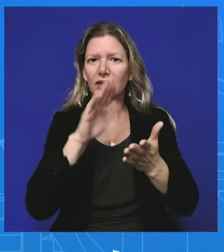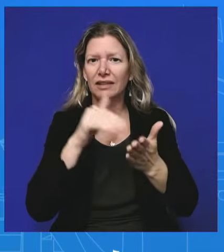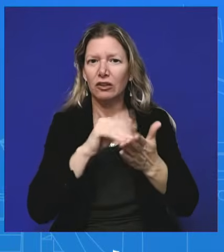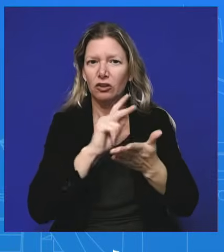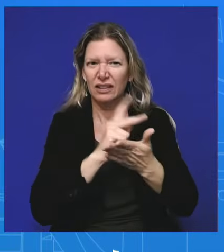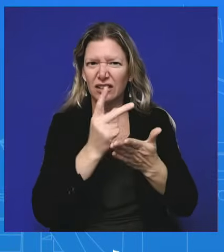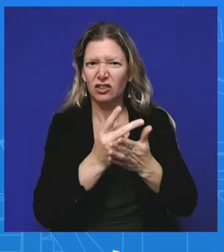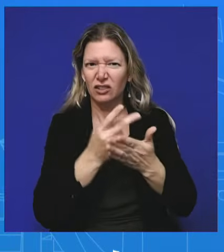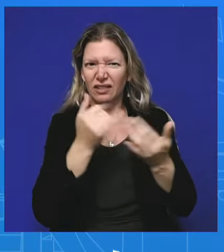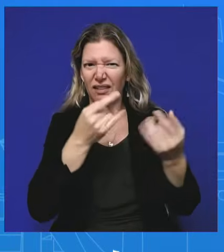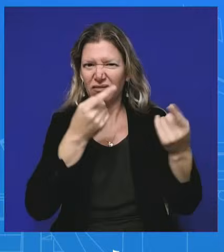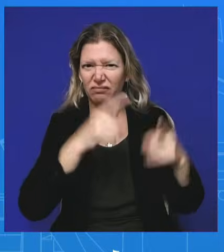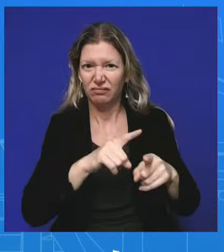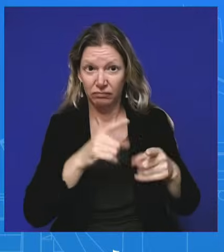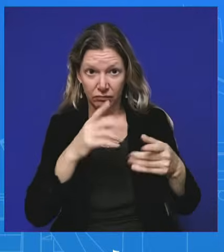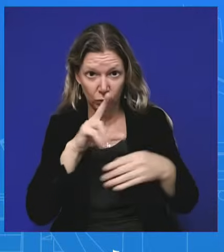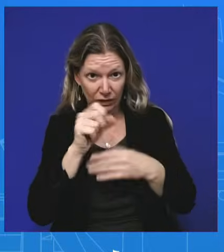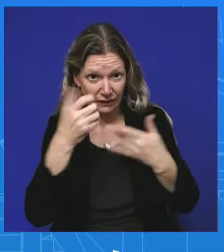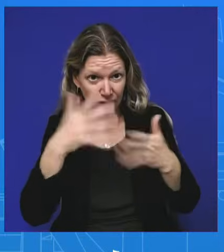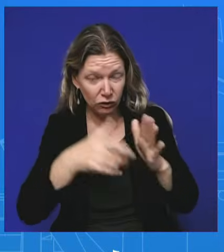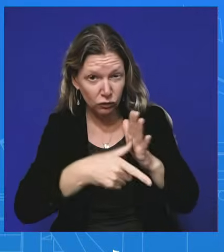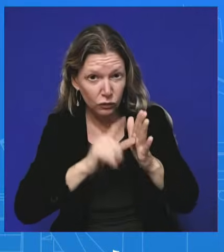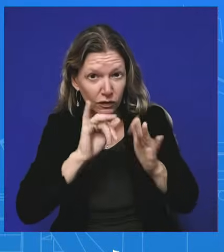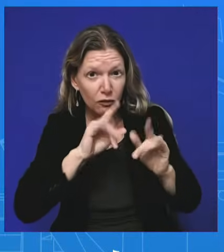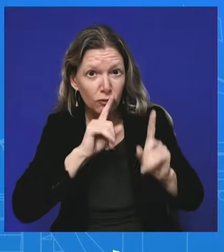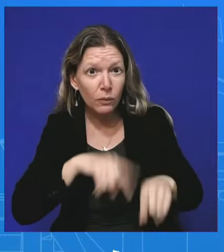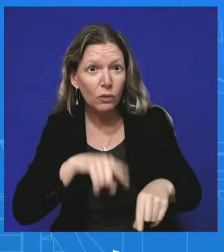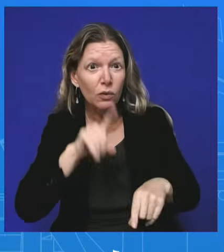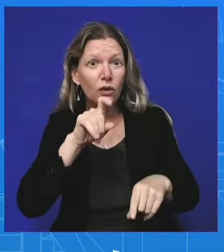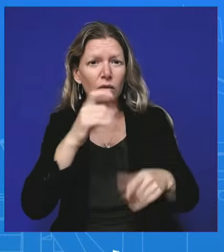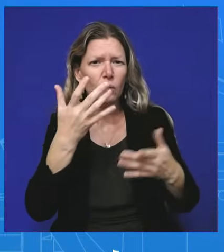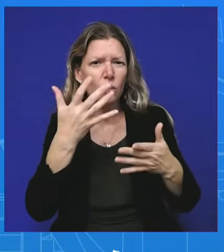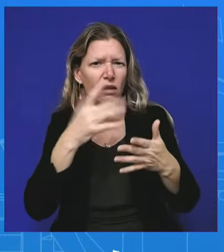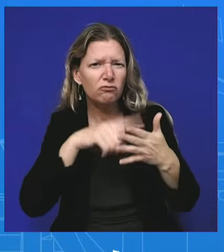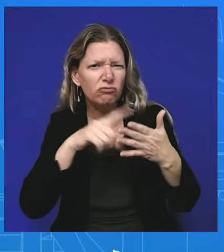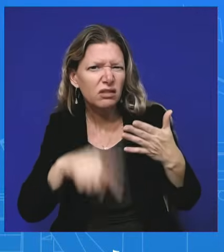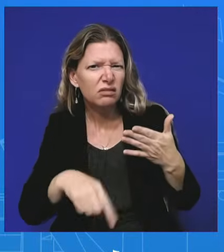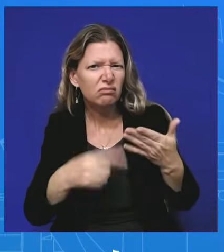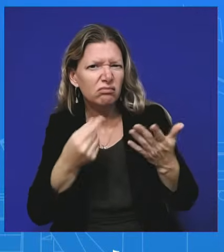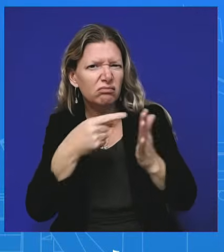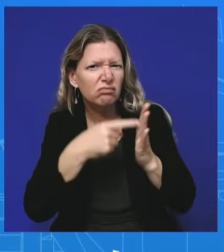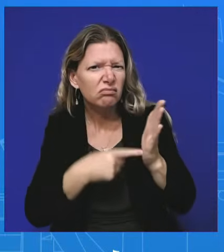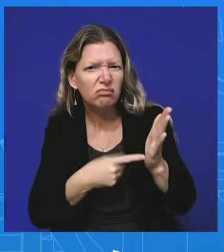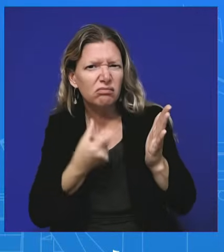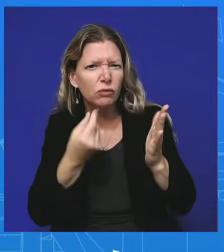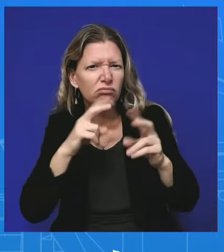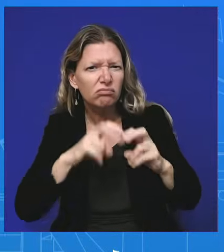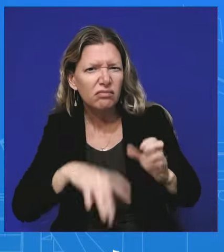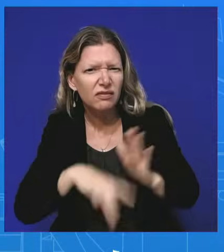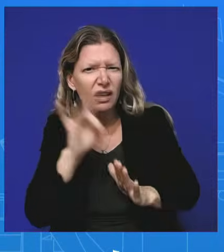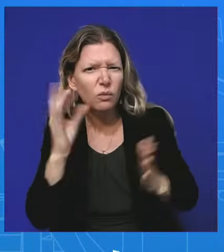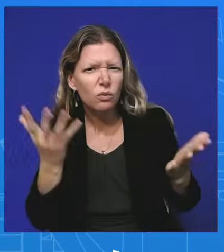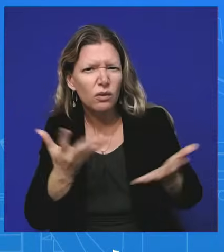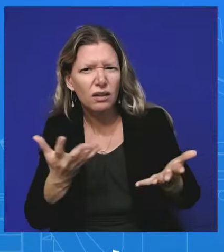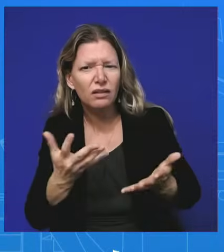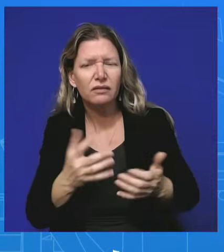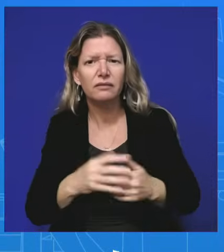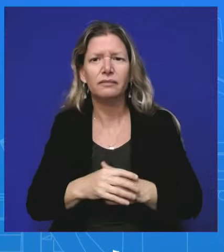But I'll tell you, I'll take the question, and we'll go back and I'll check with my State Department colleagues. But I'm not aware that we've come to some dif- different or final conclusion about it.